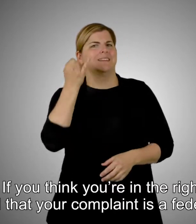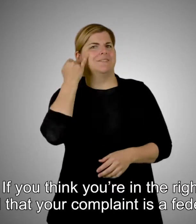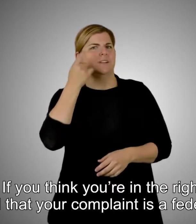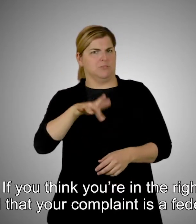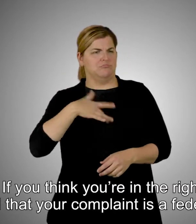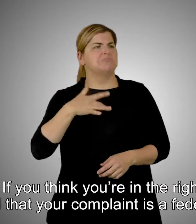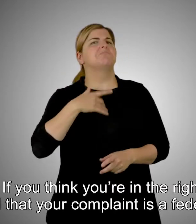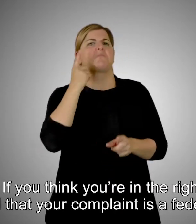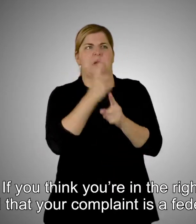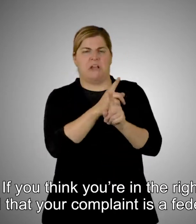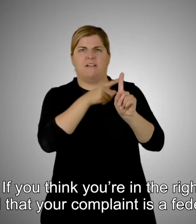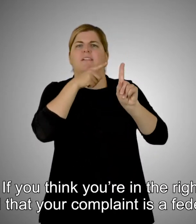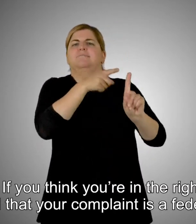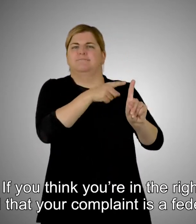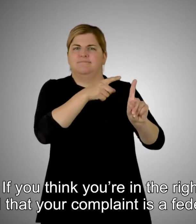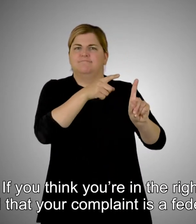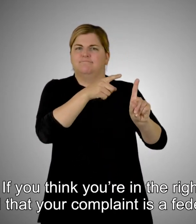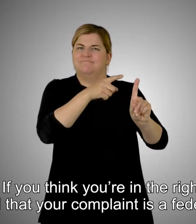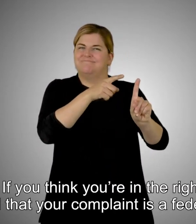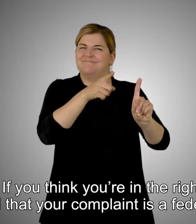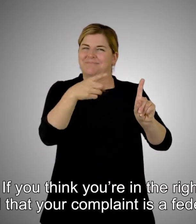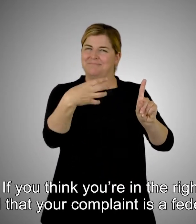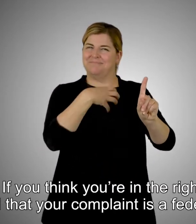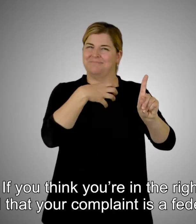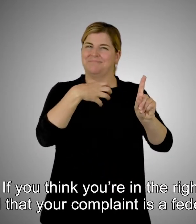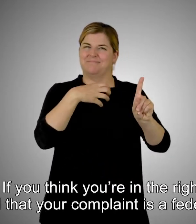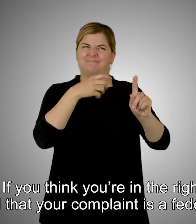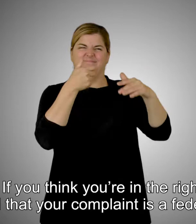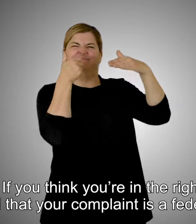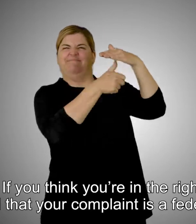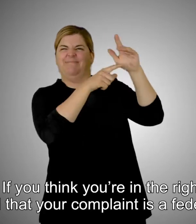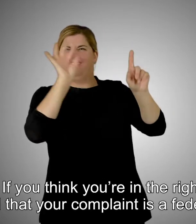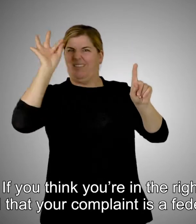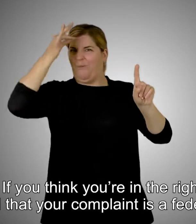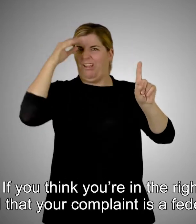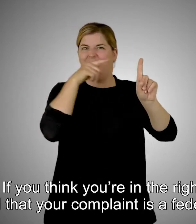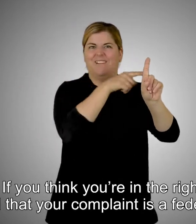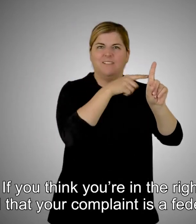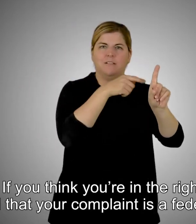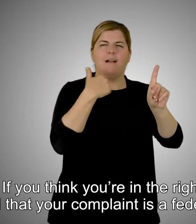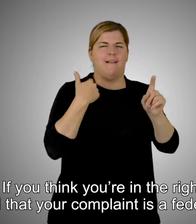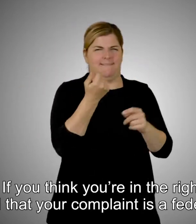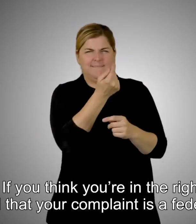If you think you’re in the right place and that your complaint is a federal matter,